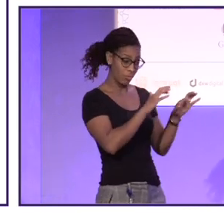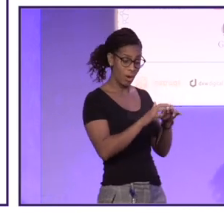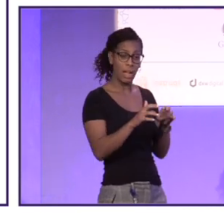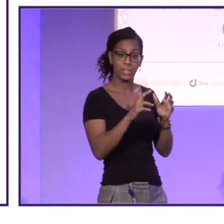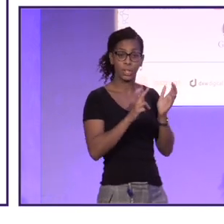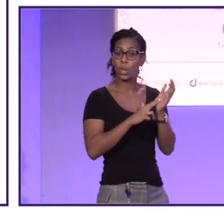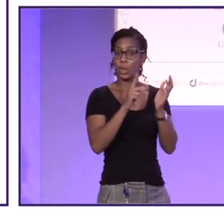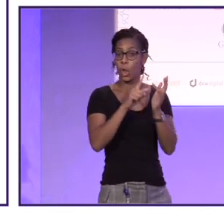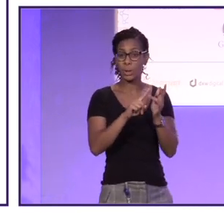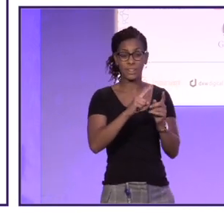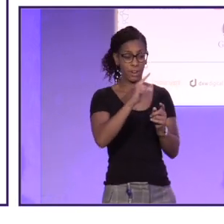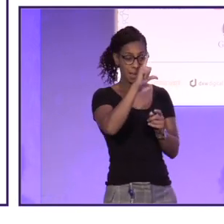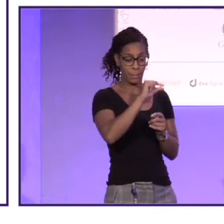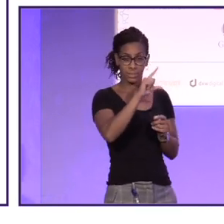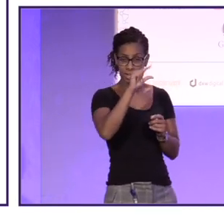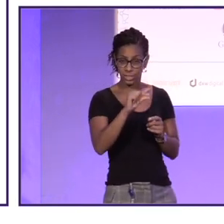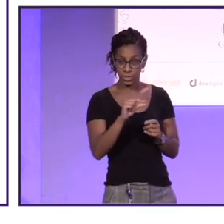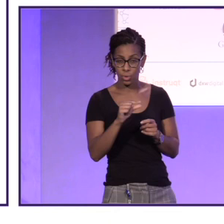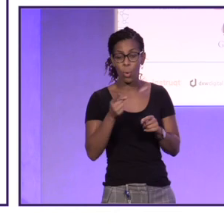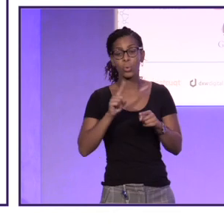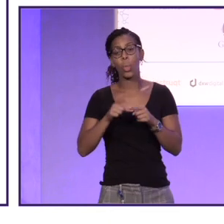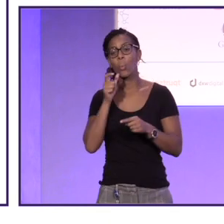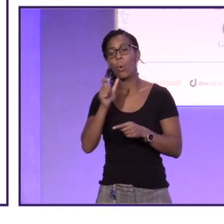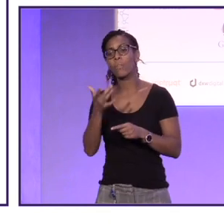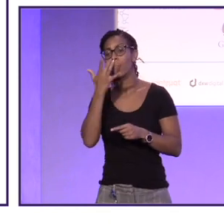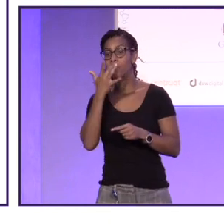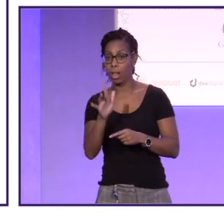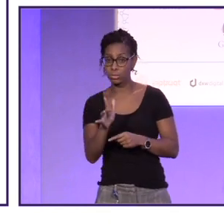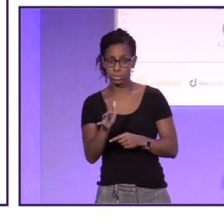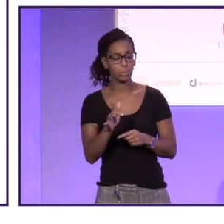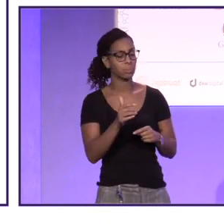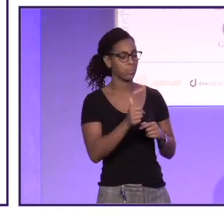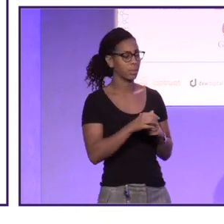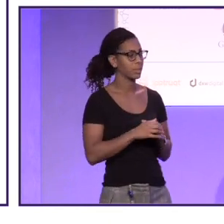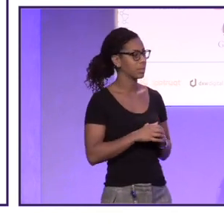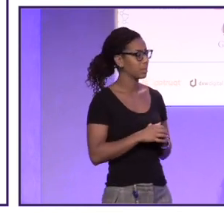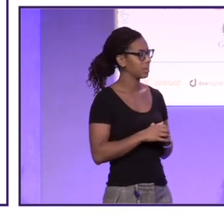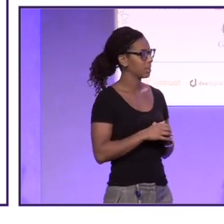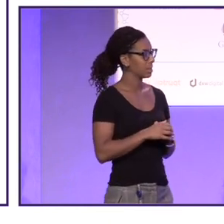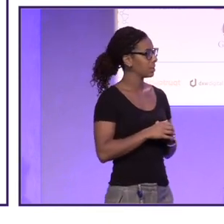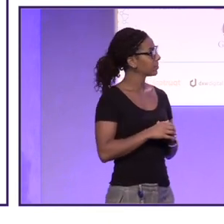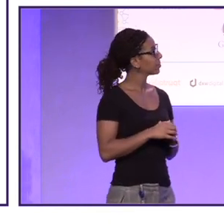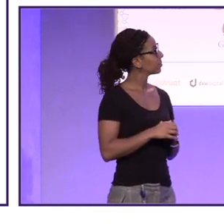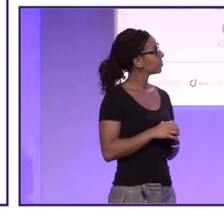capitalizations, as well as the word false. This is another of my colleagues who first